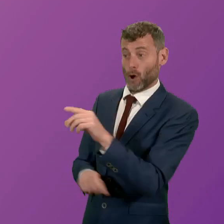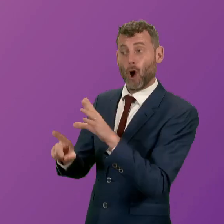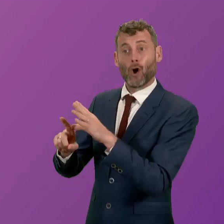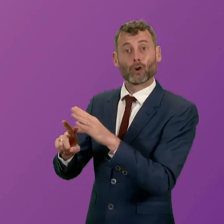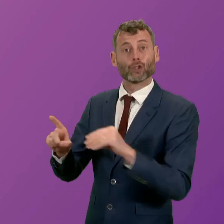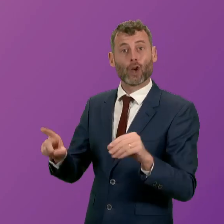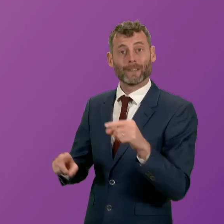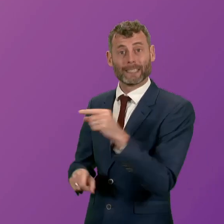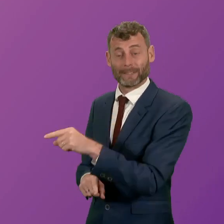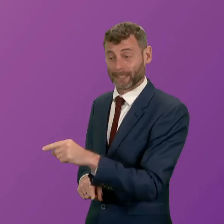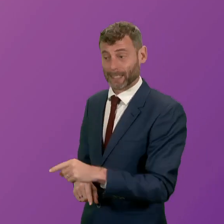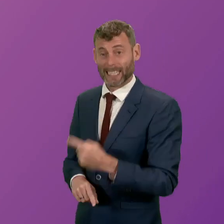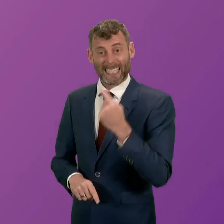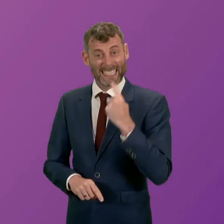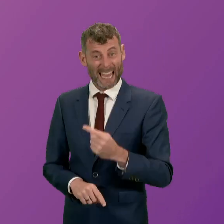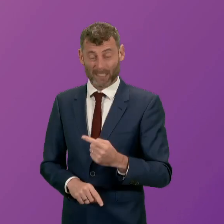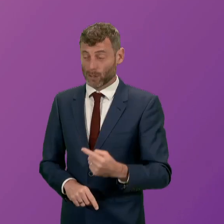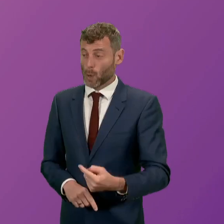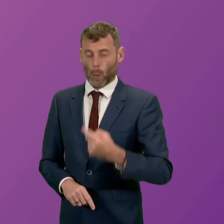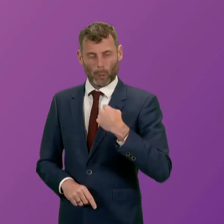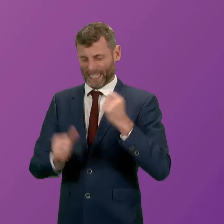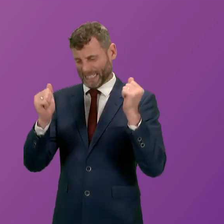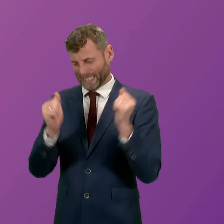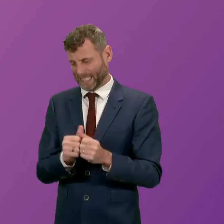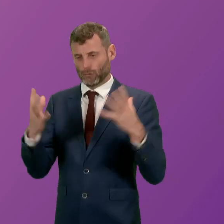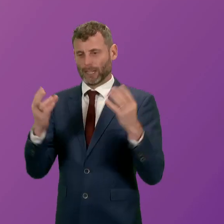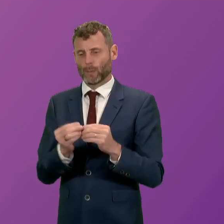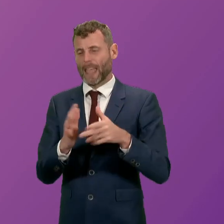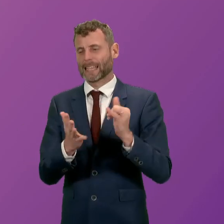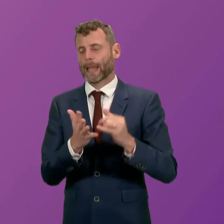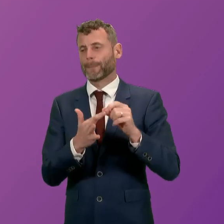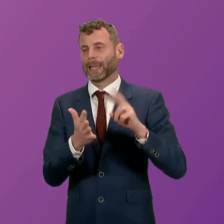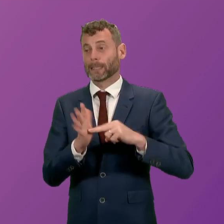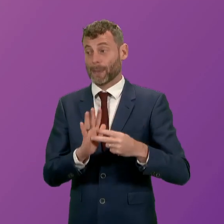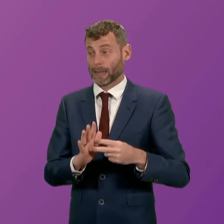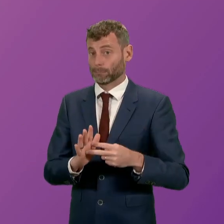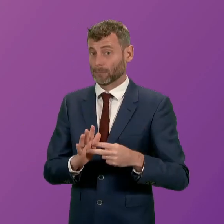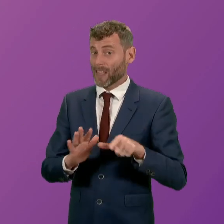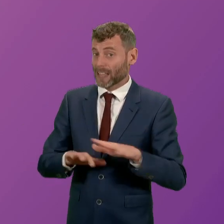condemned something. They condemn absolutely everything. They have absolutely nothing—